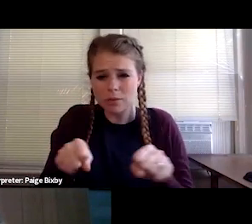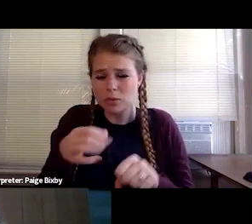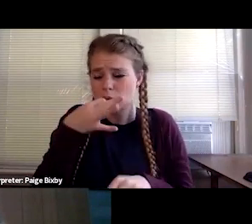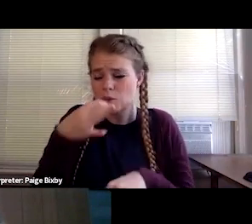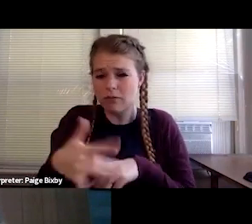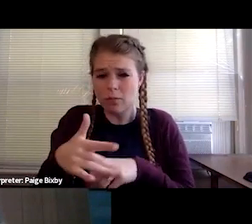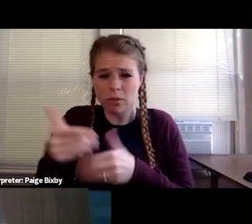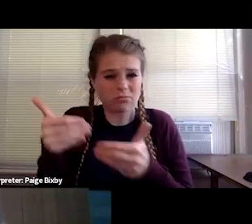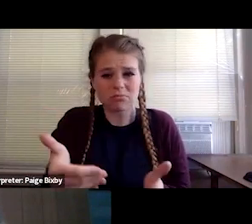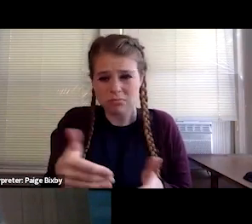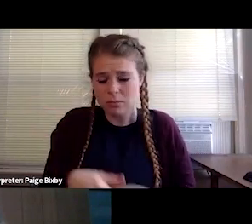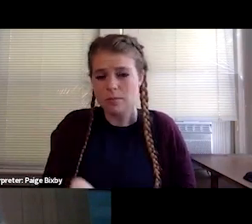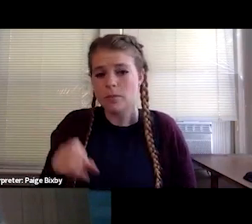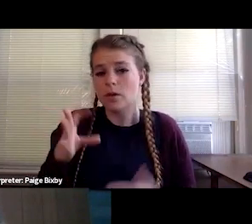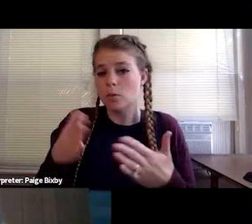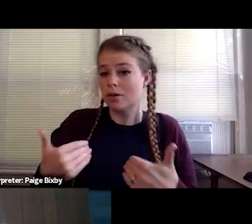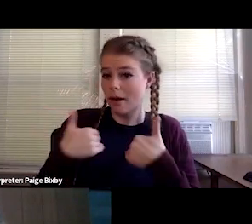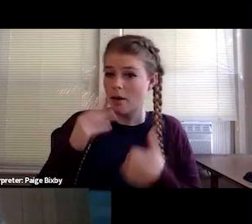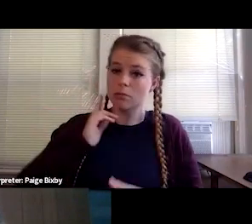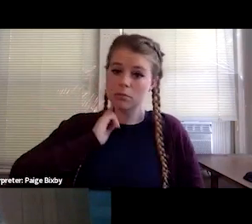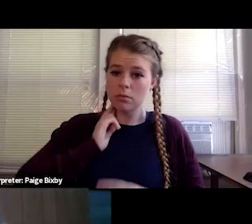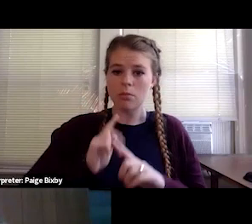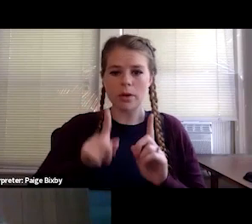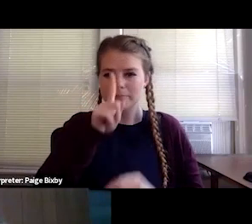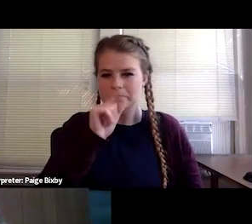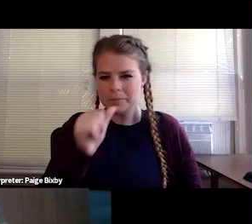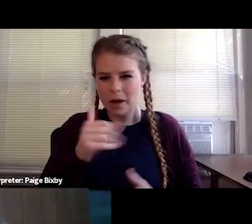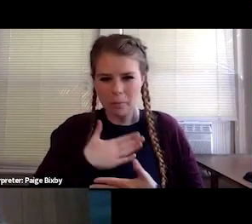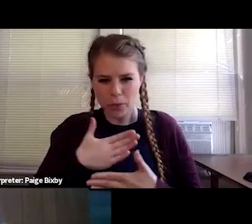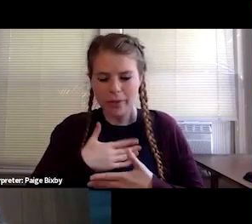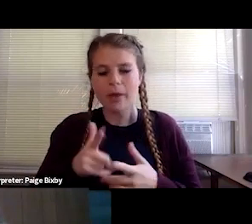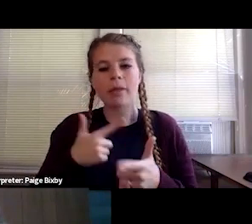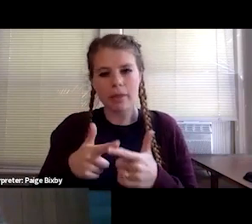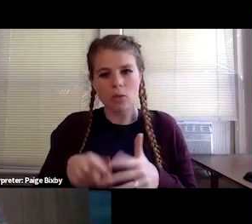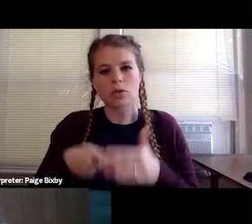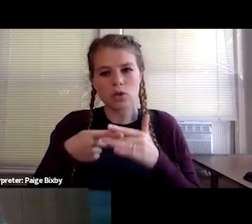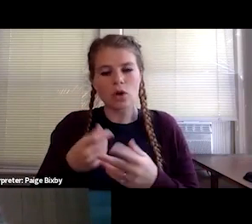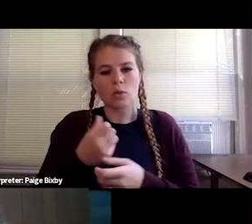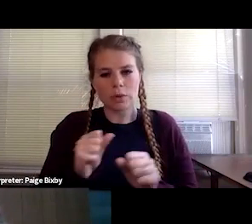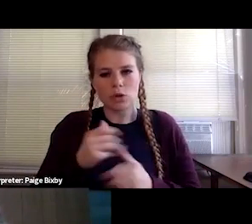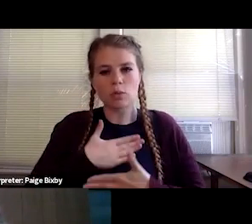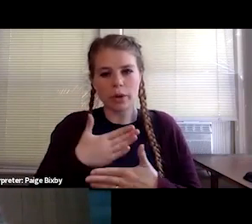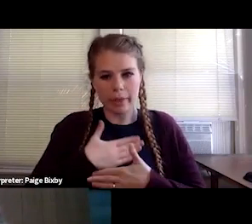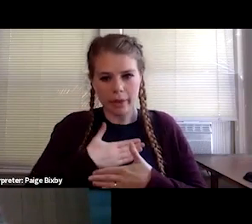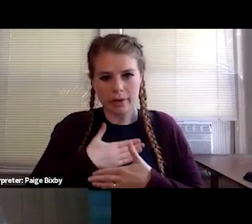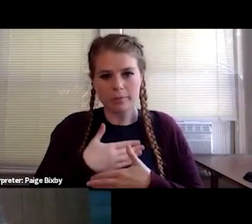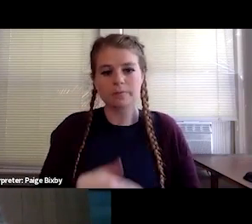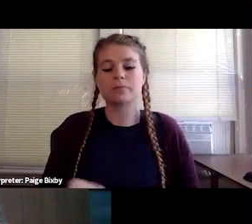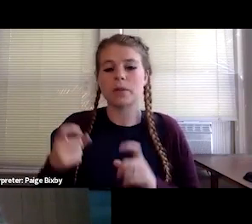If a person has a pulse but is not breathing, we're gonna begin rescue breathing. Give the naloxone as soon as it's available.